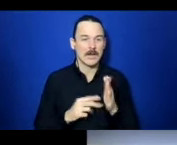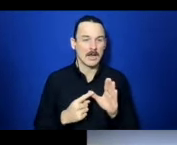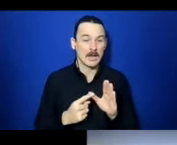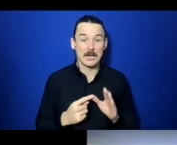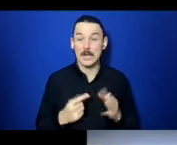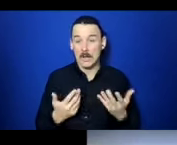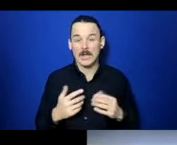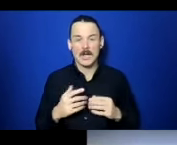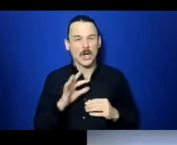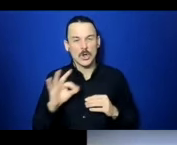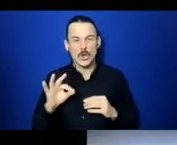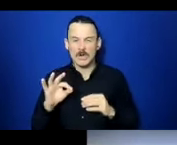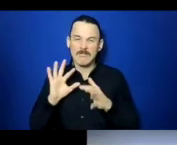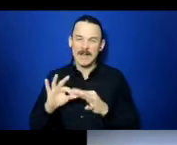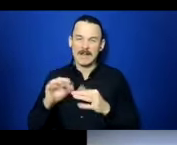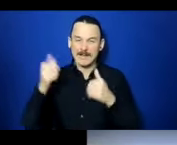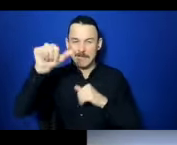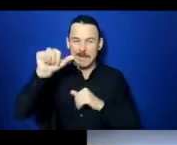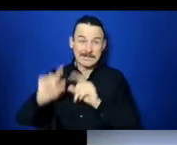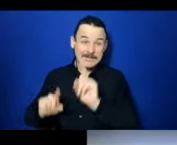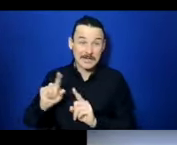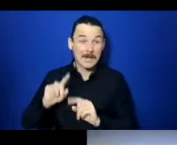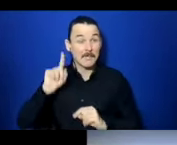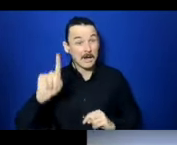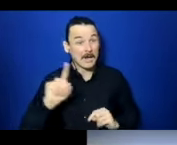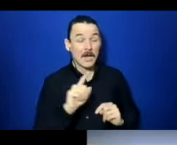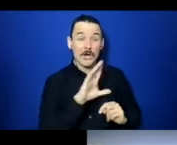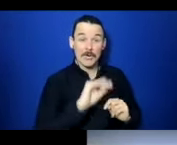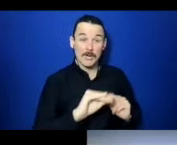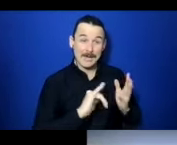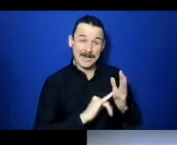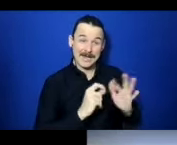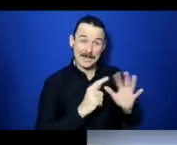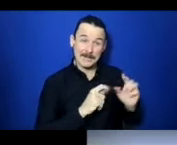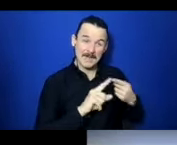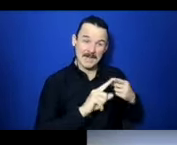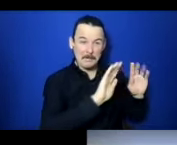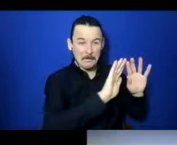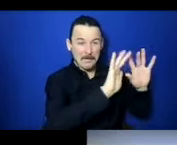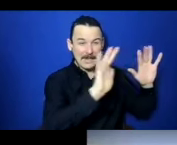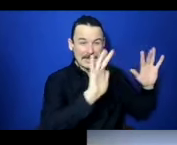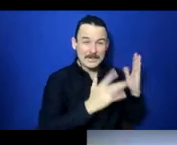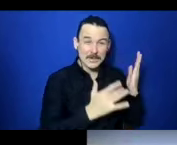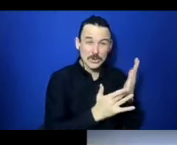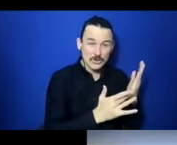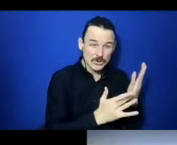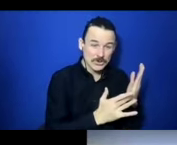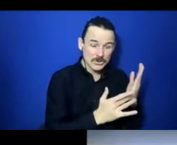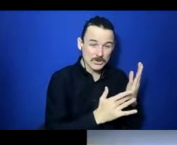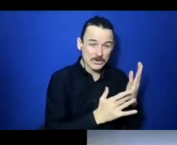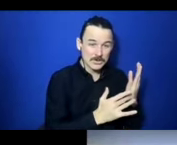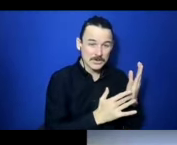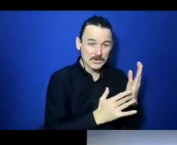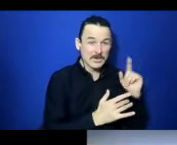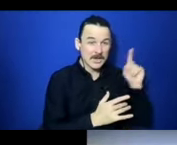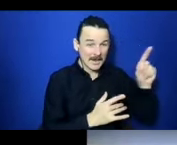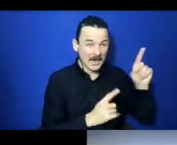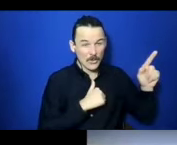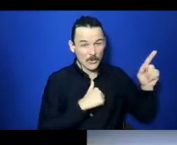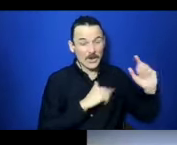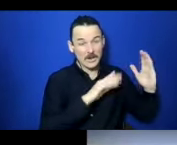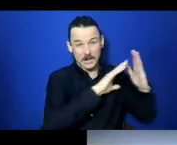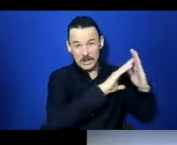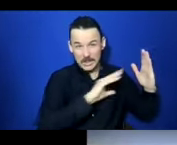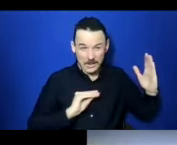and now it's been transferred to mattresses as well. If you see The Purple Mattress,